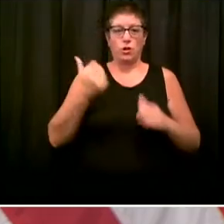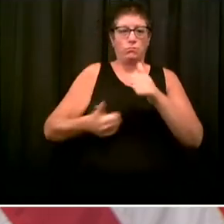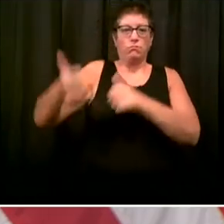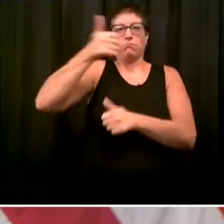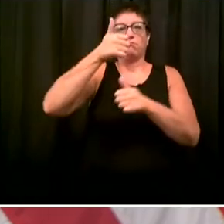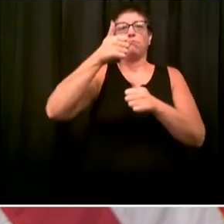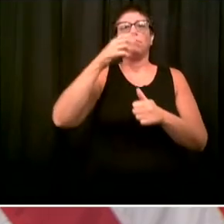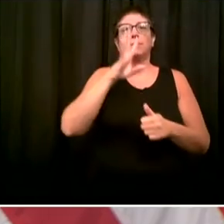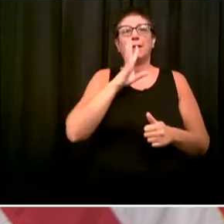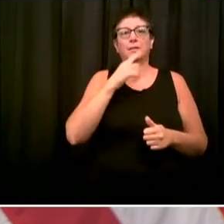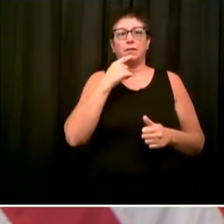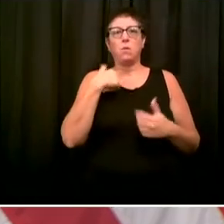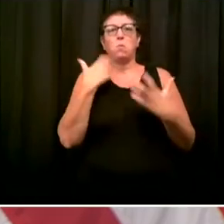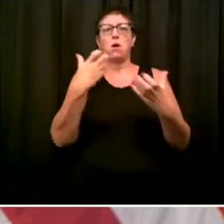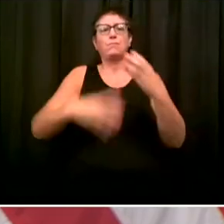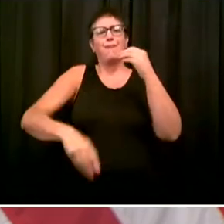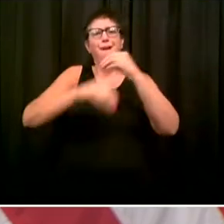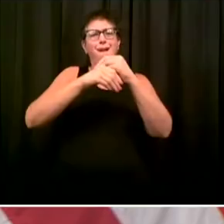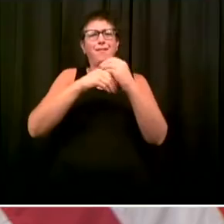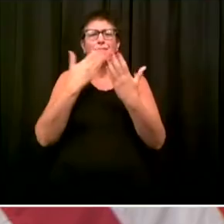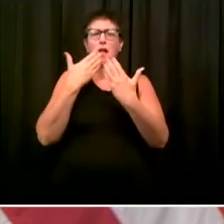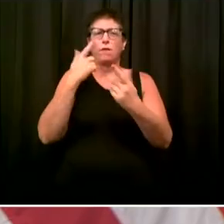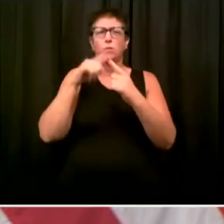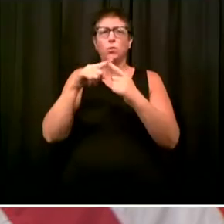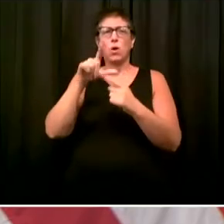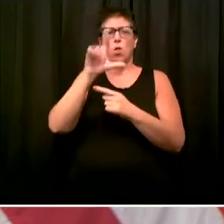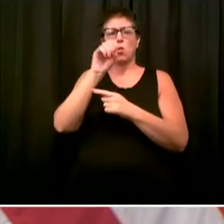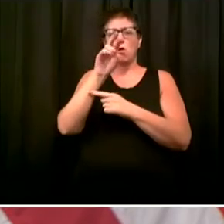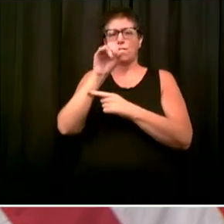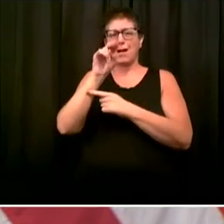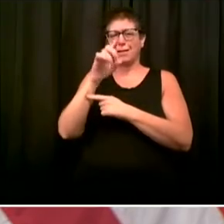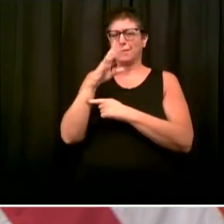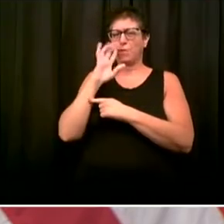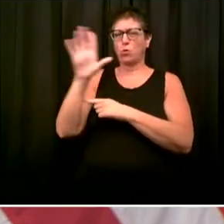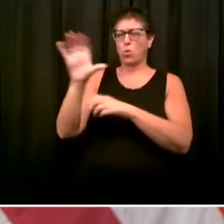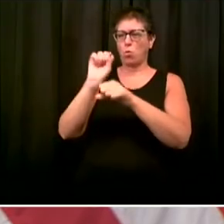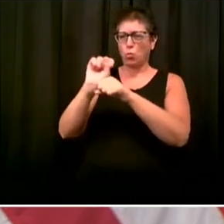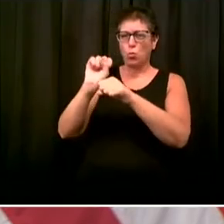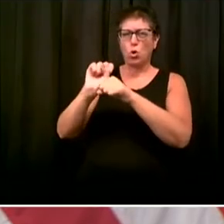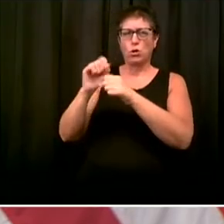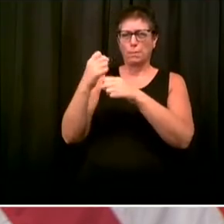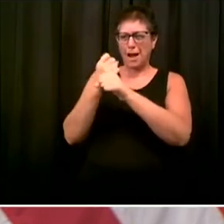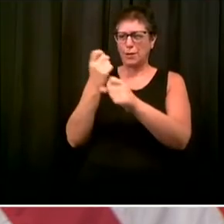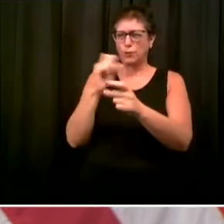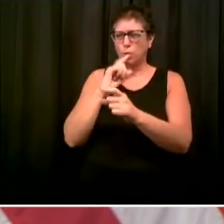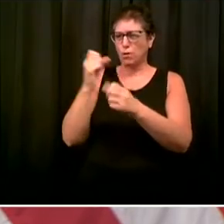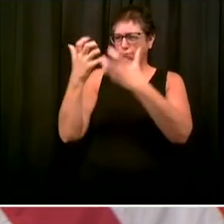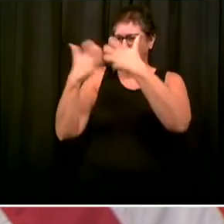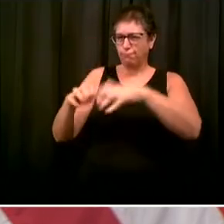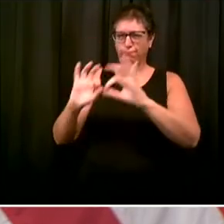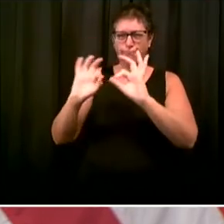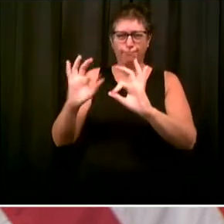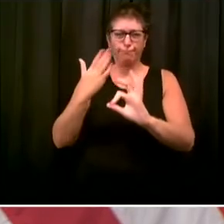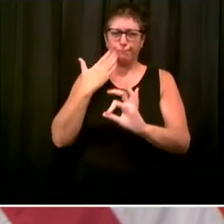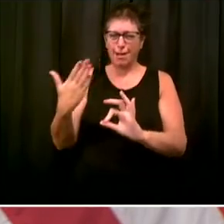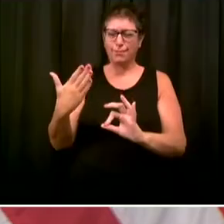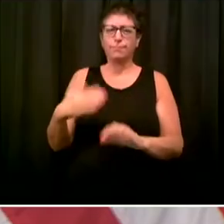I WOULD KLIE TO ADD, I WANT TO THINK LORRAINE AND HER TEA MY THEHAVE BEEN FANTASTIC AT MAKING SURE THE SPACES ARE SAFE.